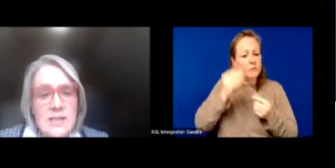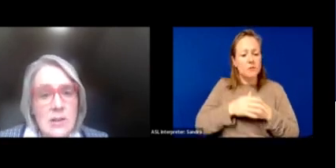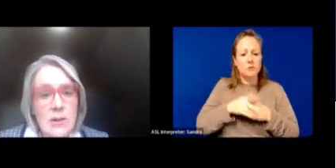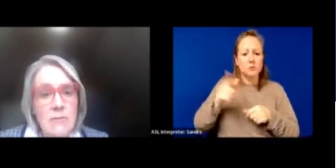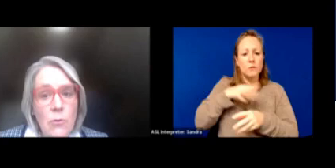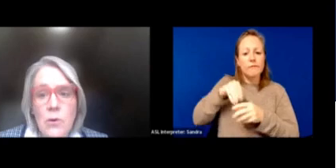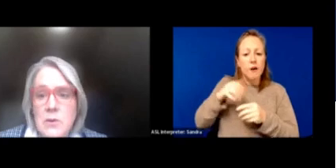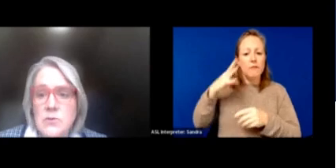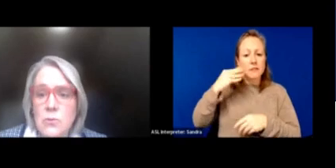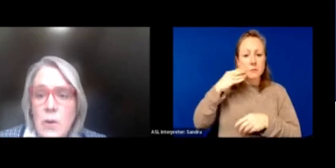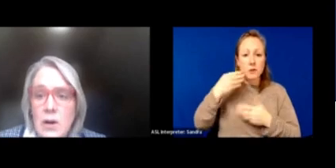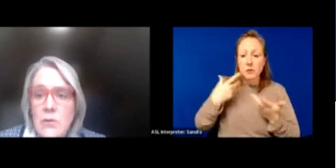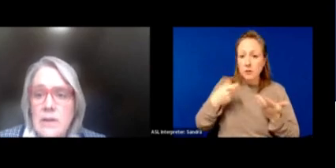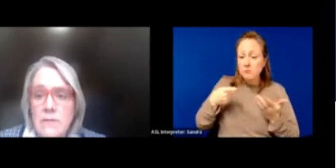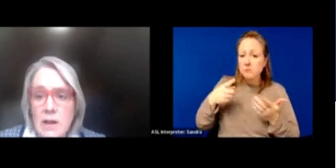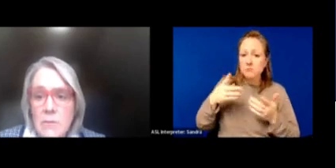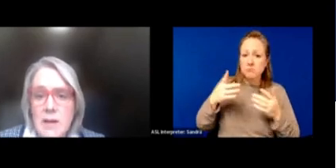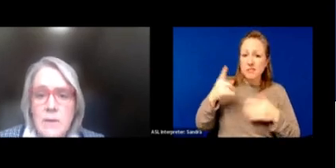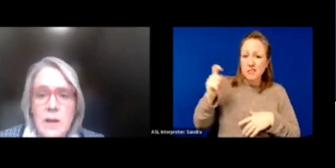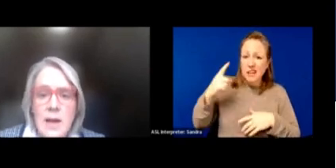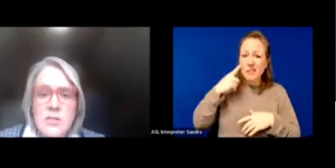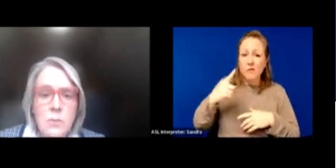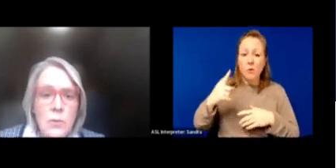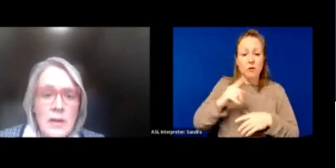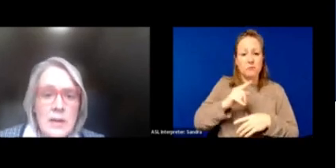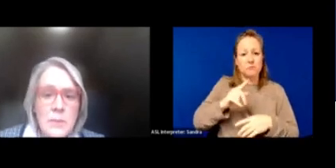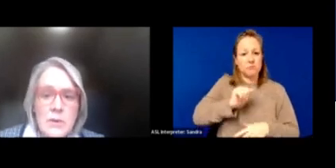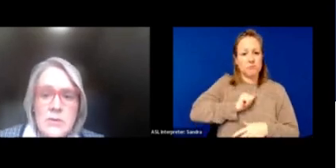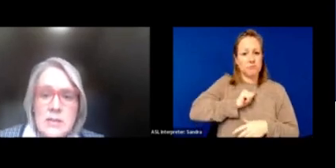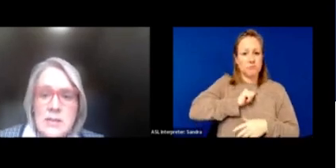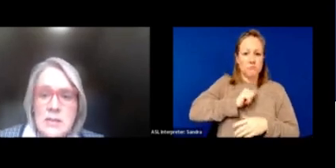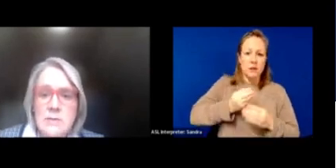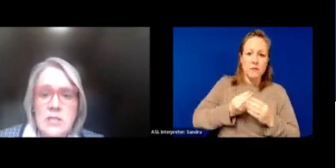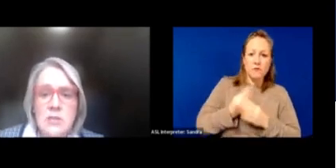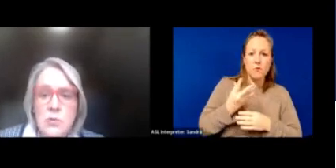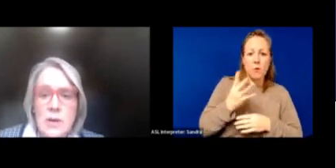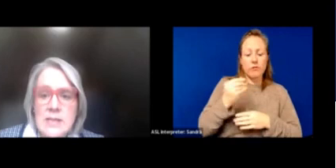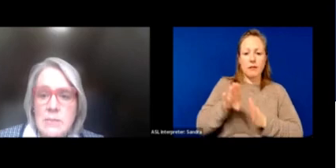necessary for personal growth and development. And supporting a person's dignity of choice